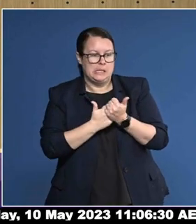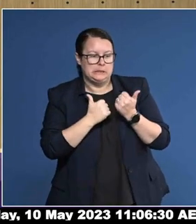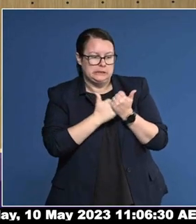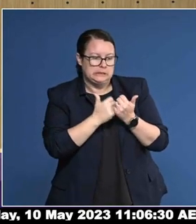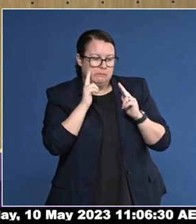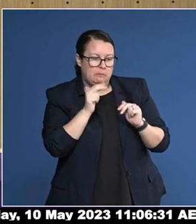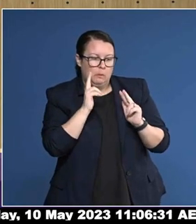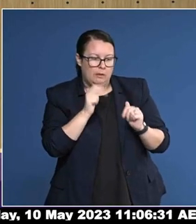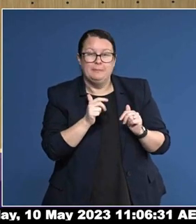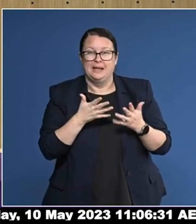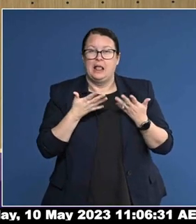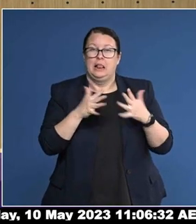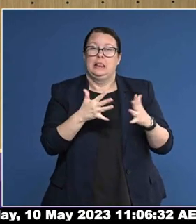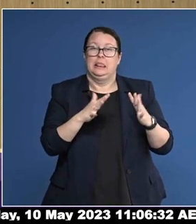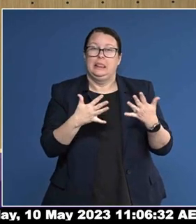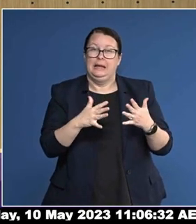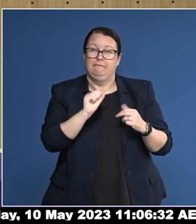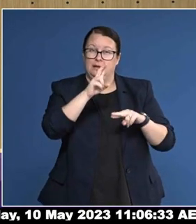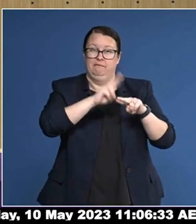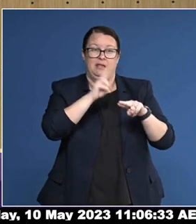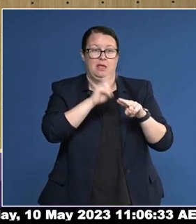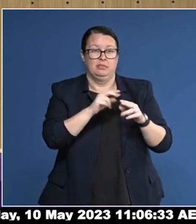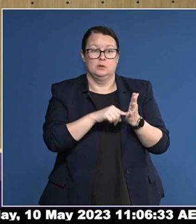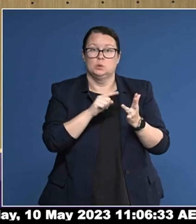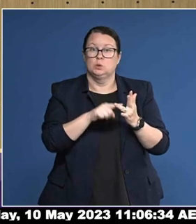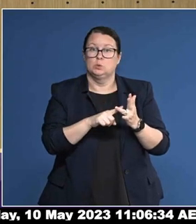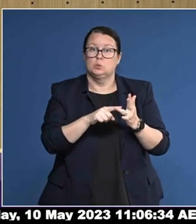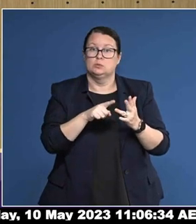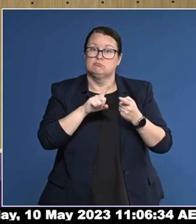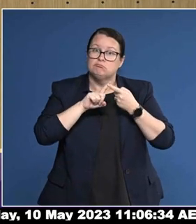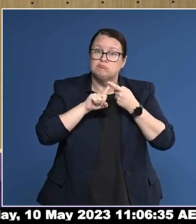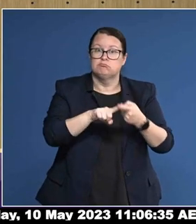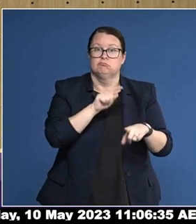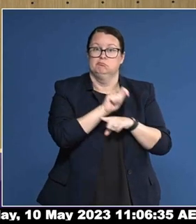Barrett in his substandard level of care for the children?